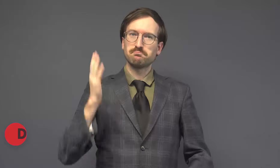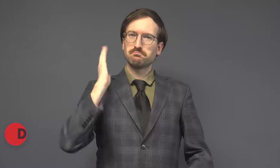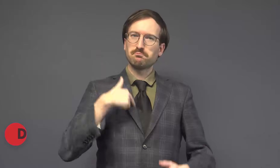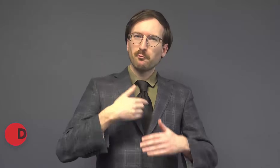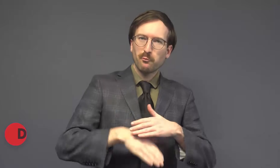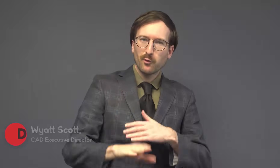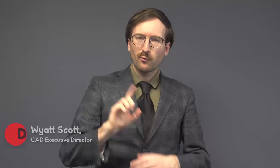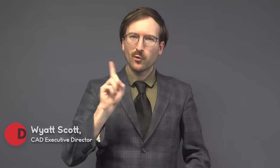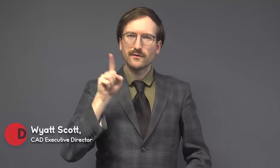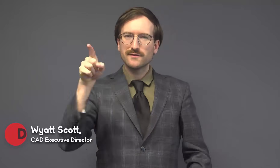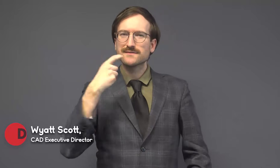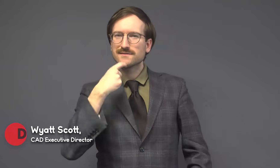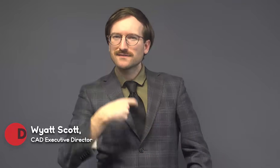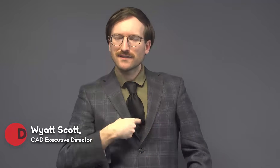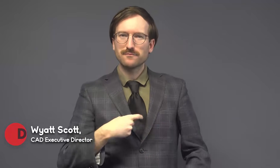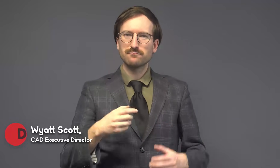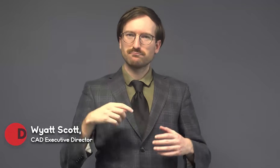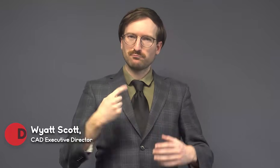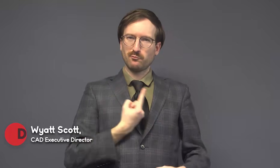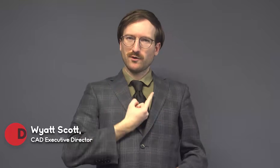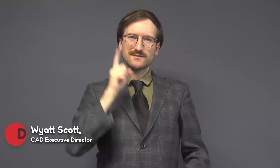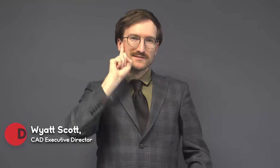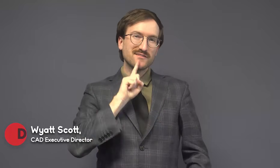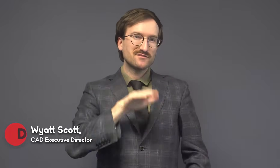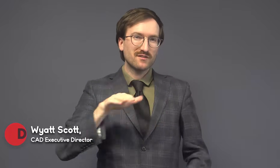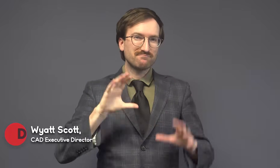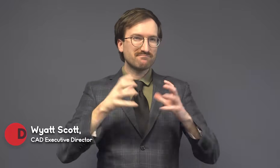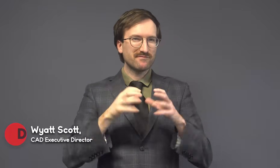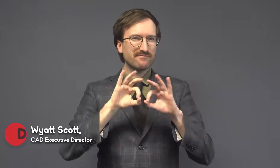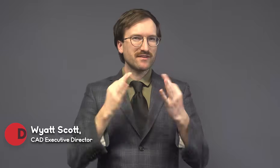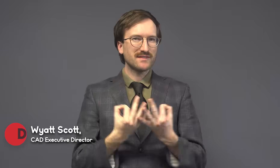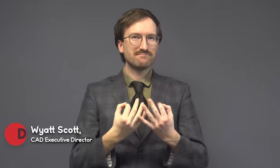I was born in Kingston and the only Deaf child of the family.